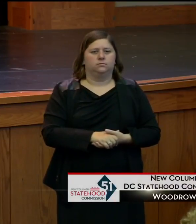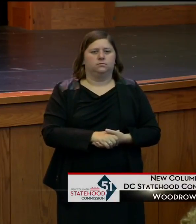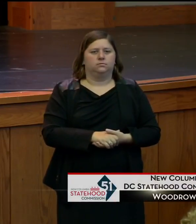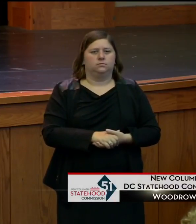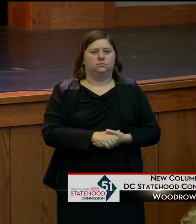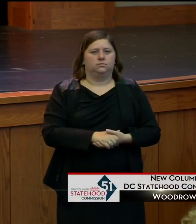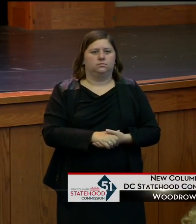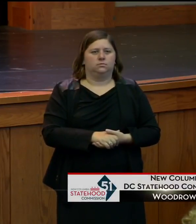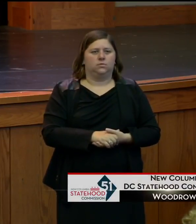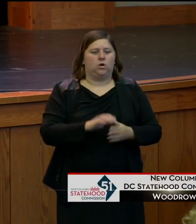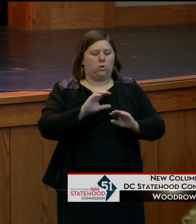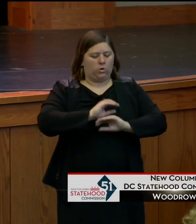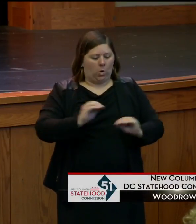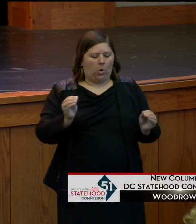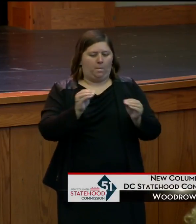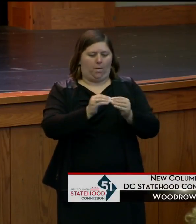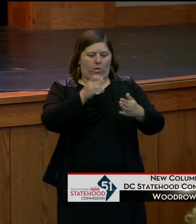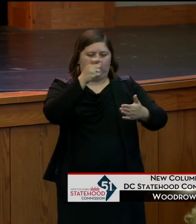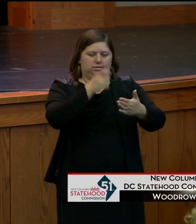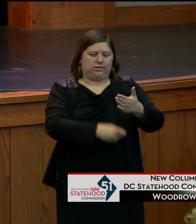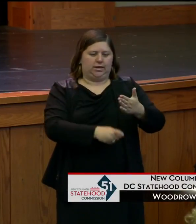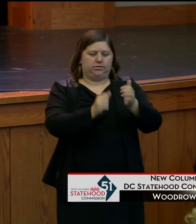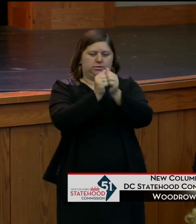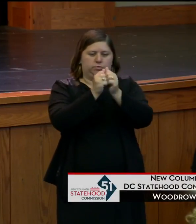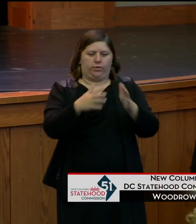NO MORE TAXATION WITHOUT REPRESENTATION.